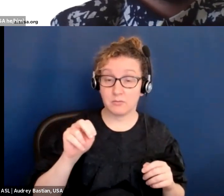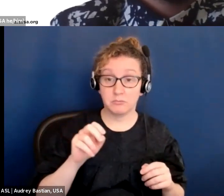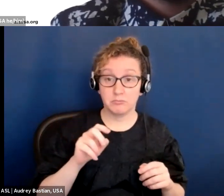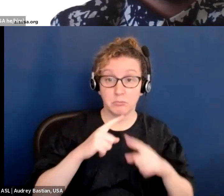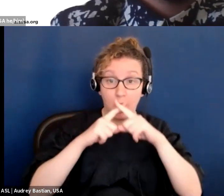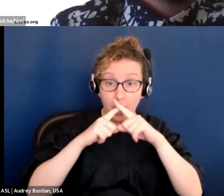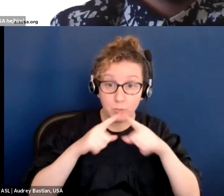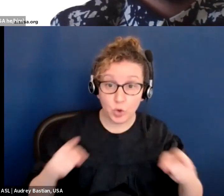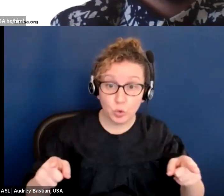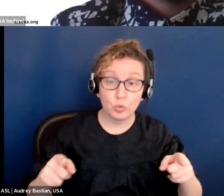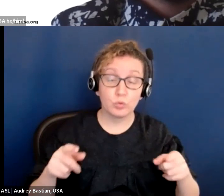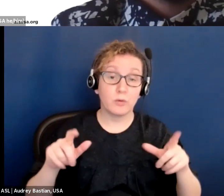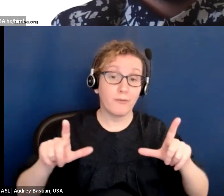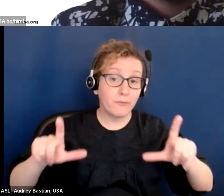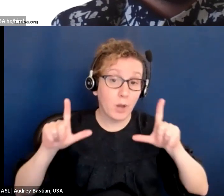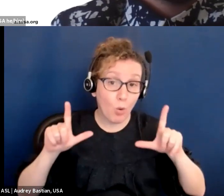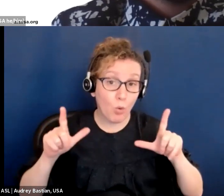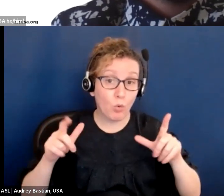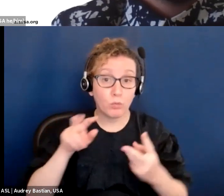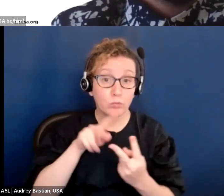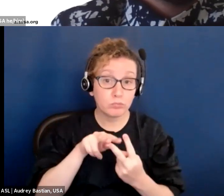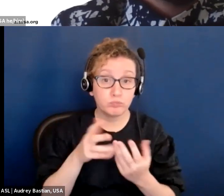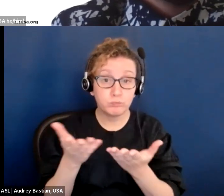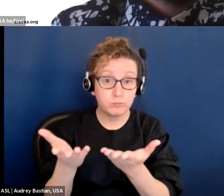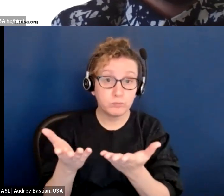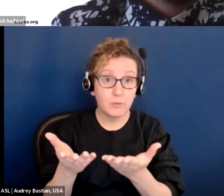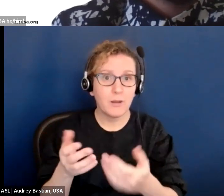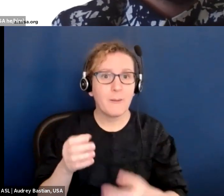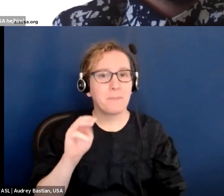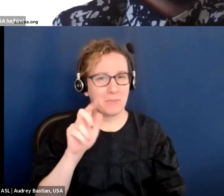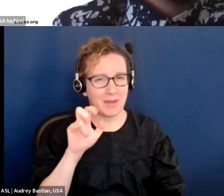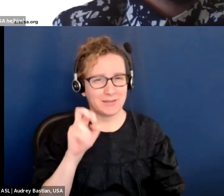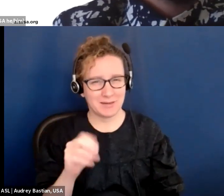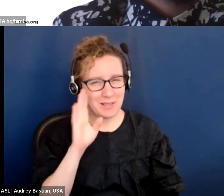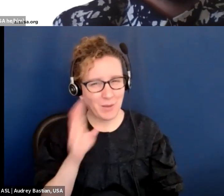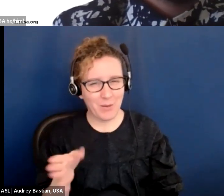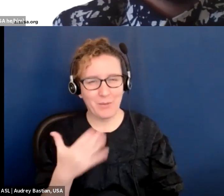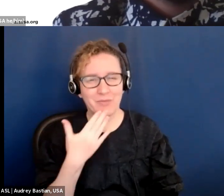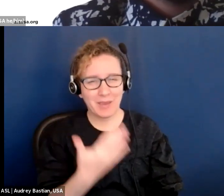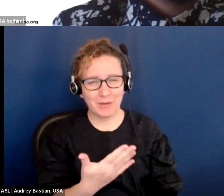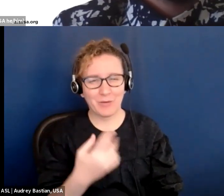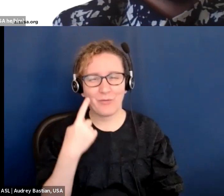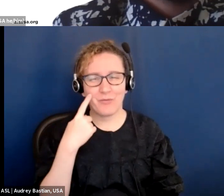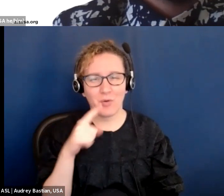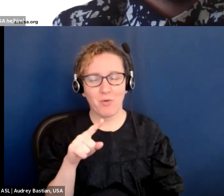your video on if you have a question. Ok This is Madison. Thank you for the workshop